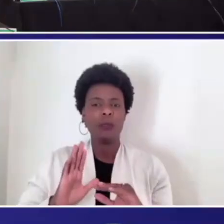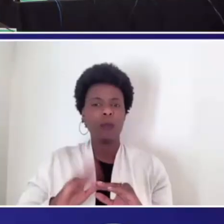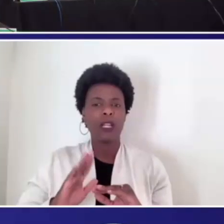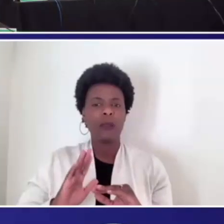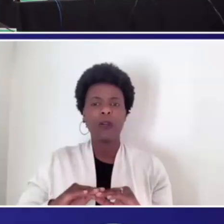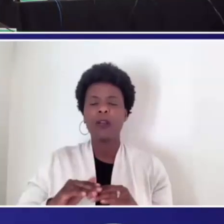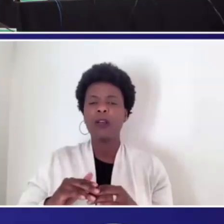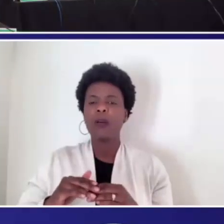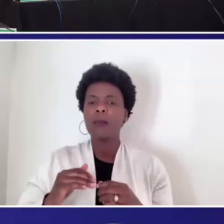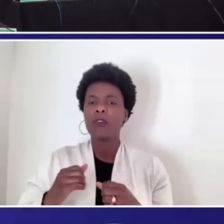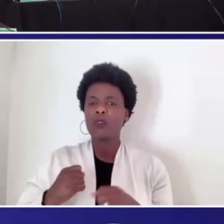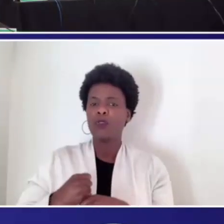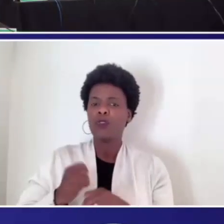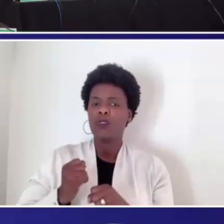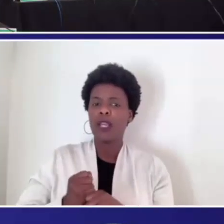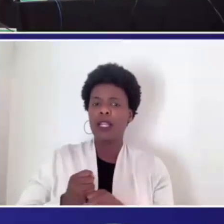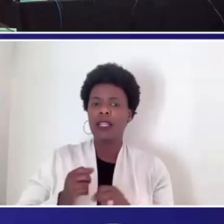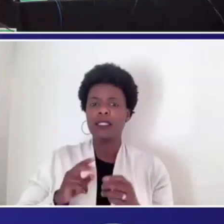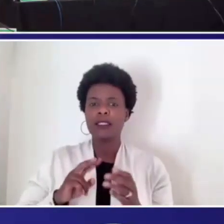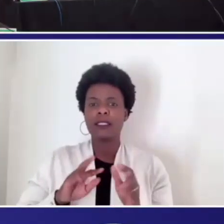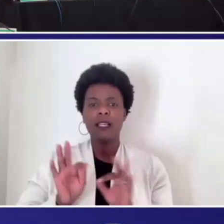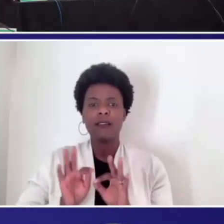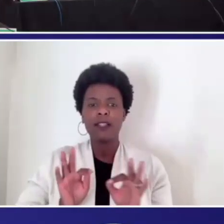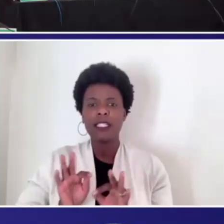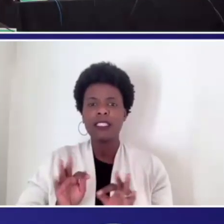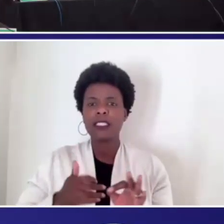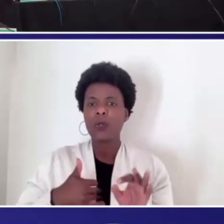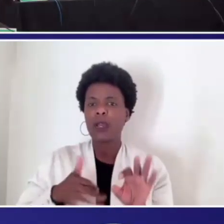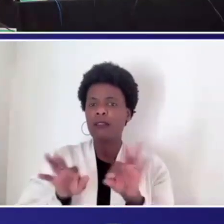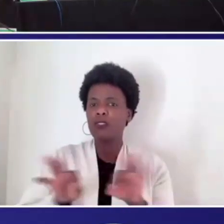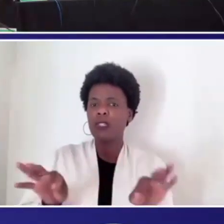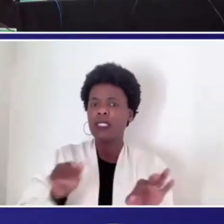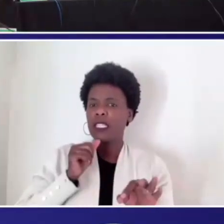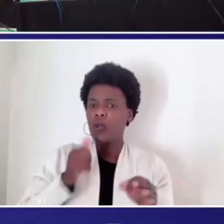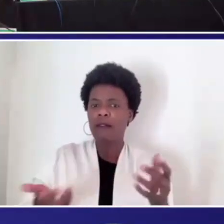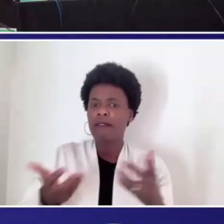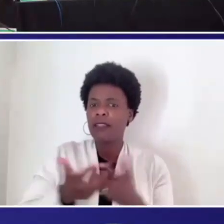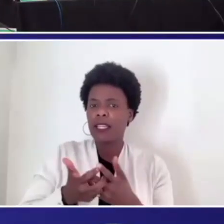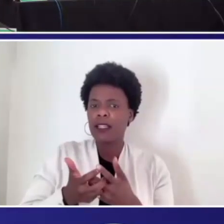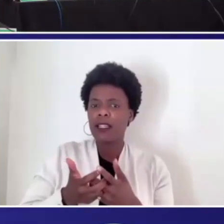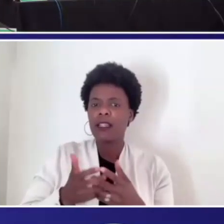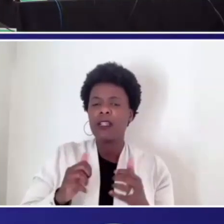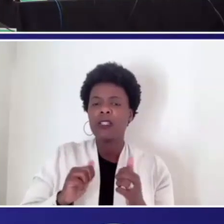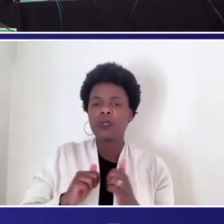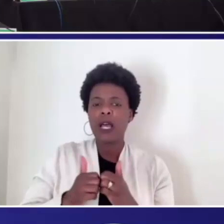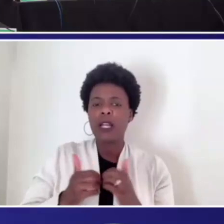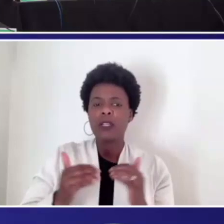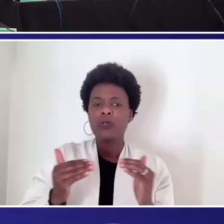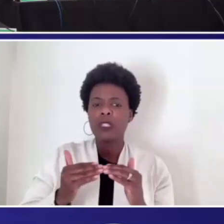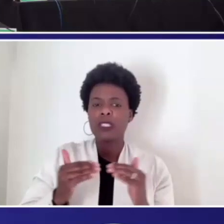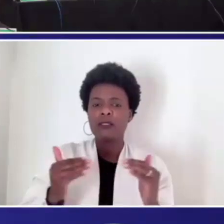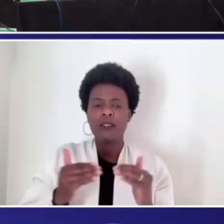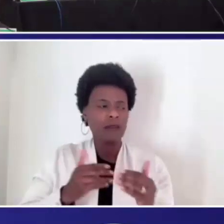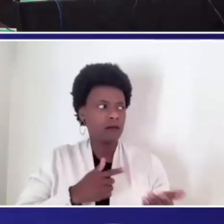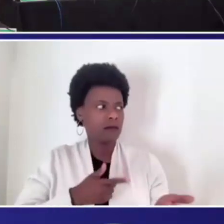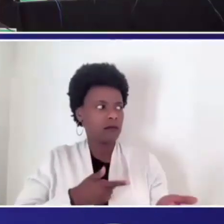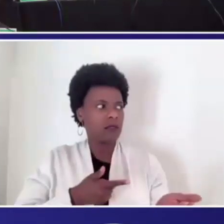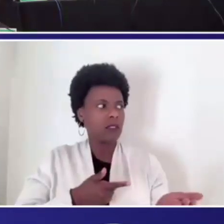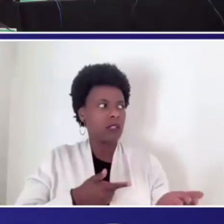definition here. You have degrees within that that don't fit that. So how are you justifying -- I don't have degrees with -- within what that don't fit?